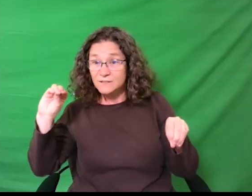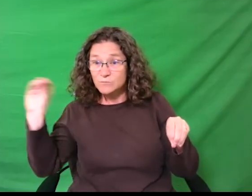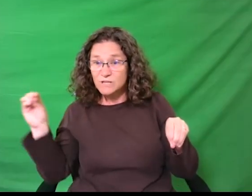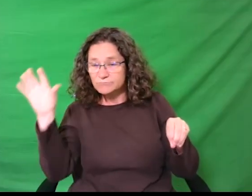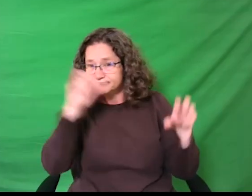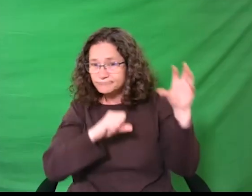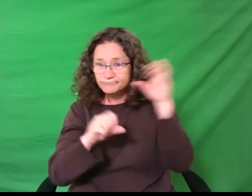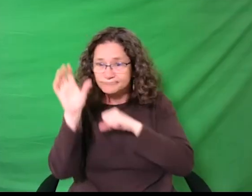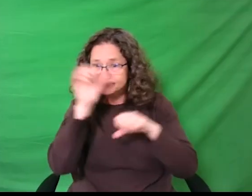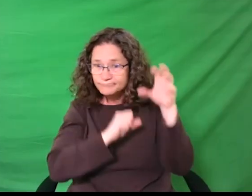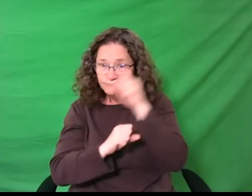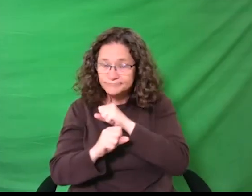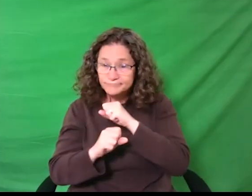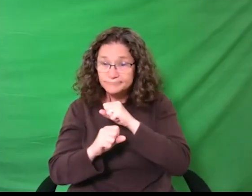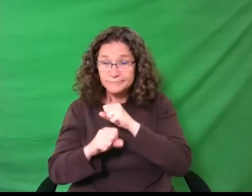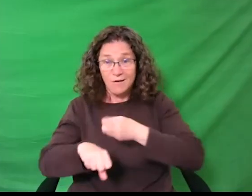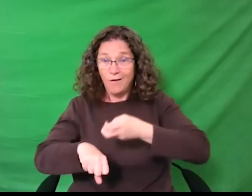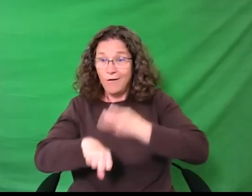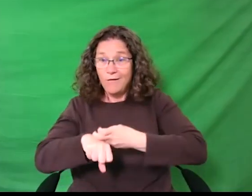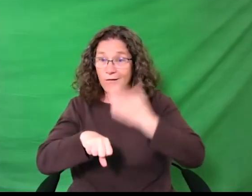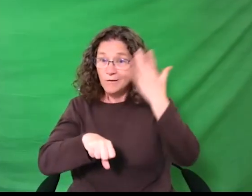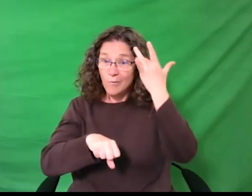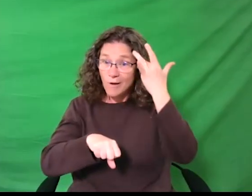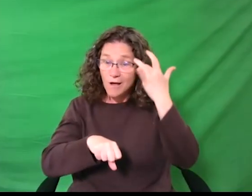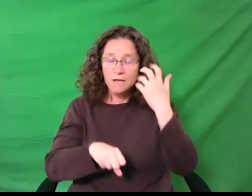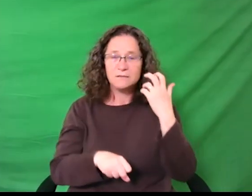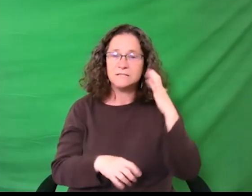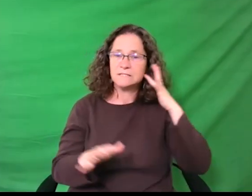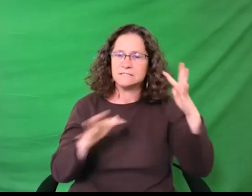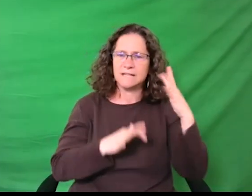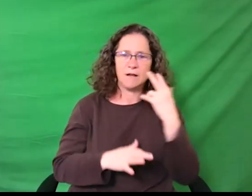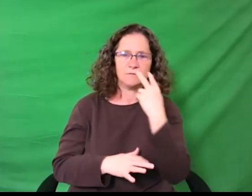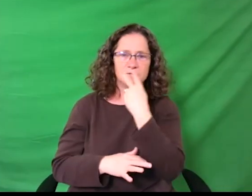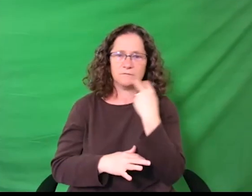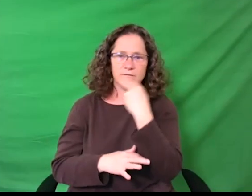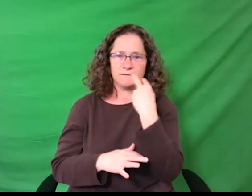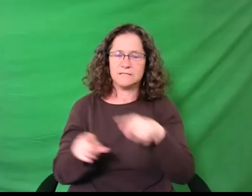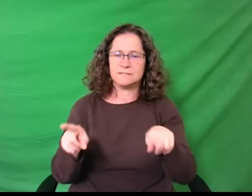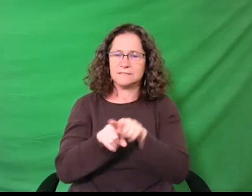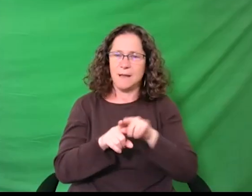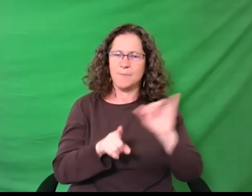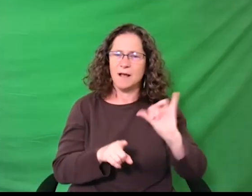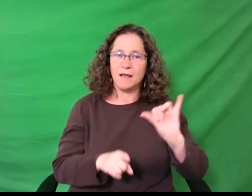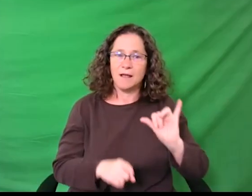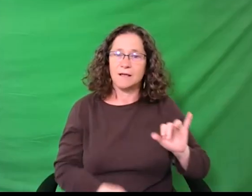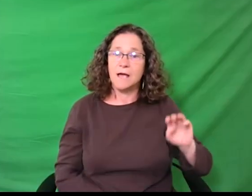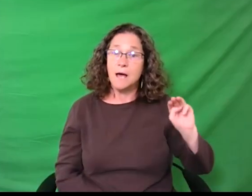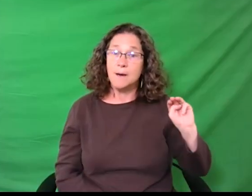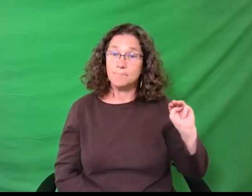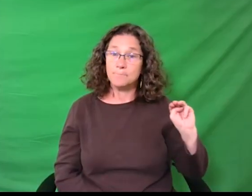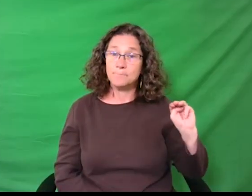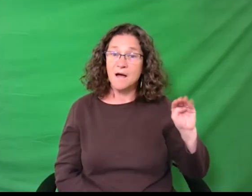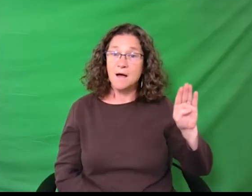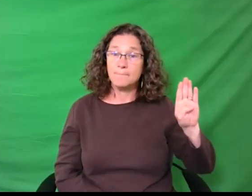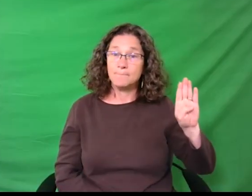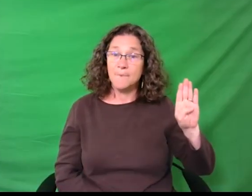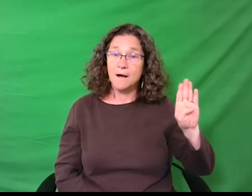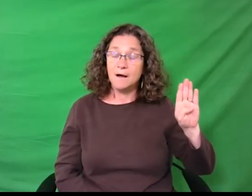because many sounds look the same on the mouth. So, for example, the phonemes ma, ba, and pa,